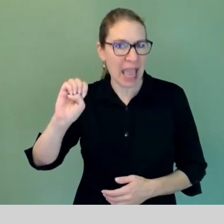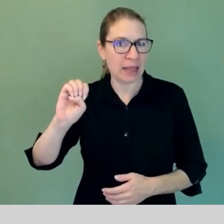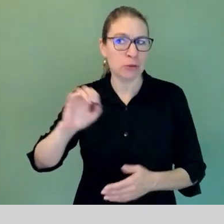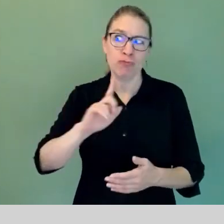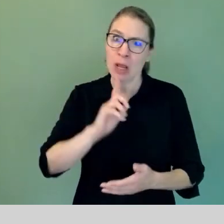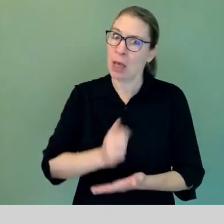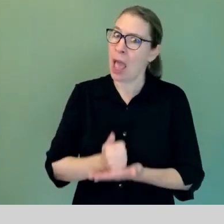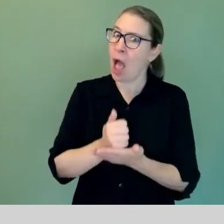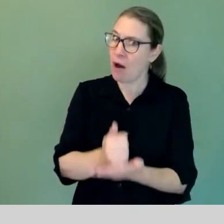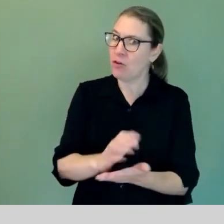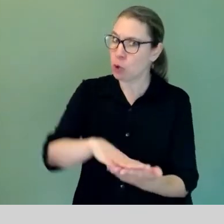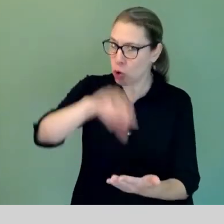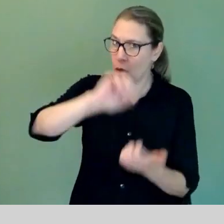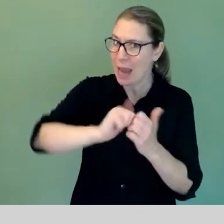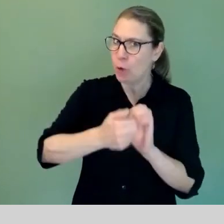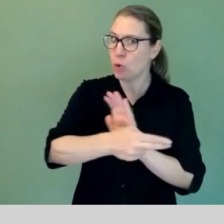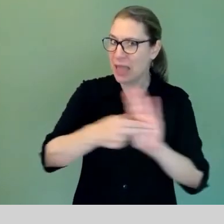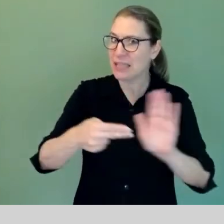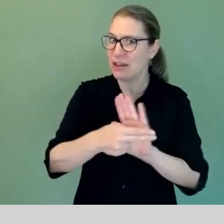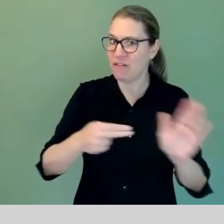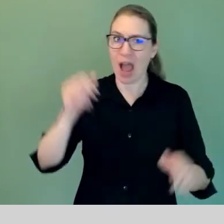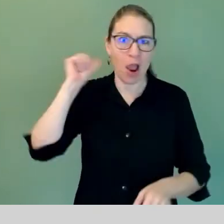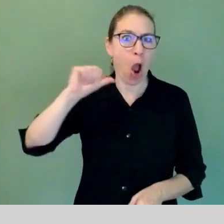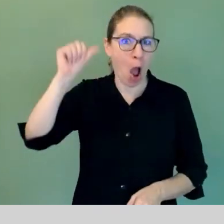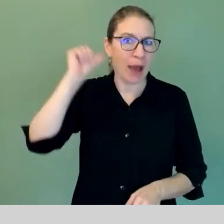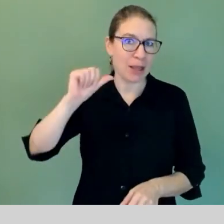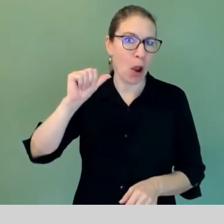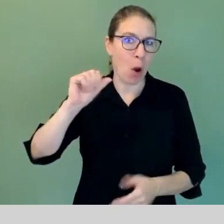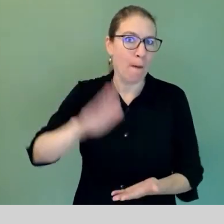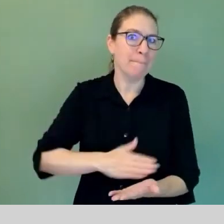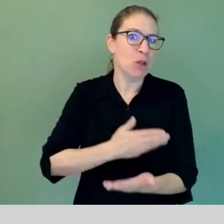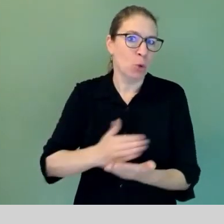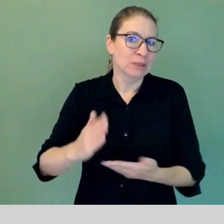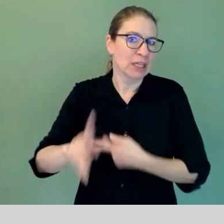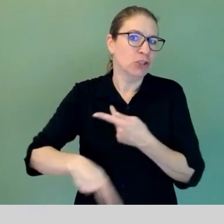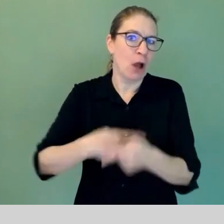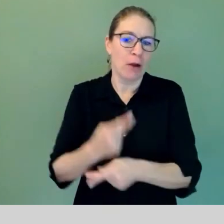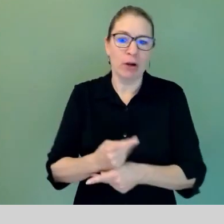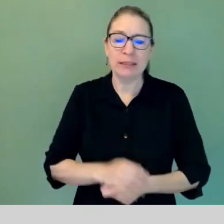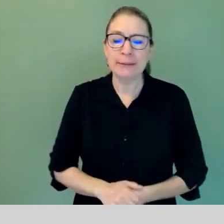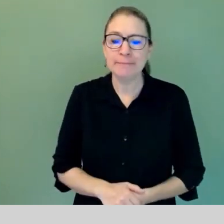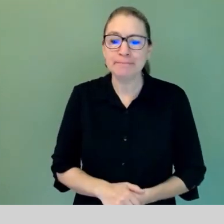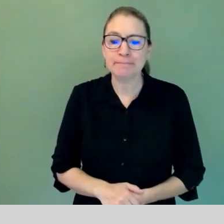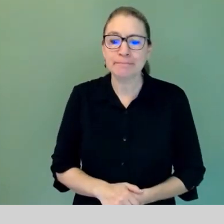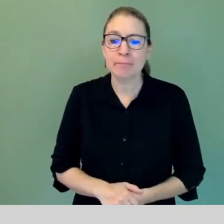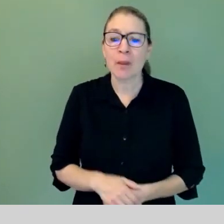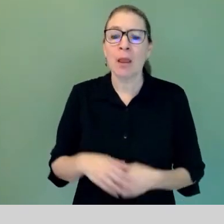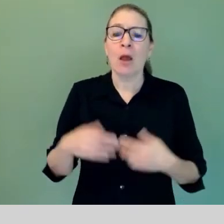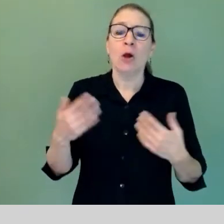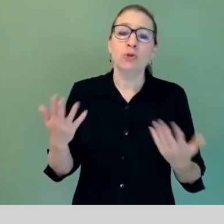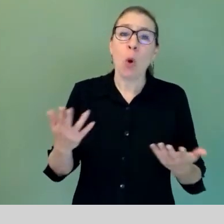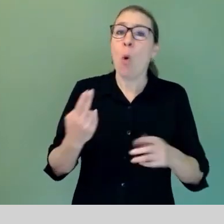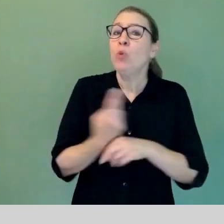that have been particularly useful in classifying these audio music genre classification task.